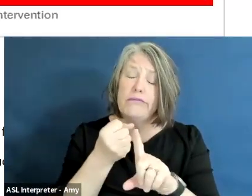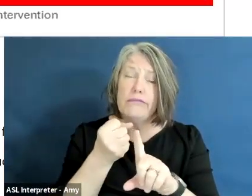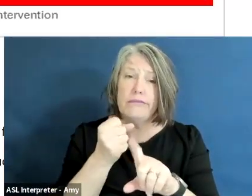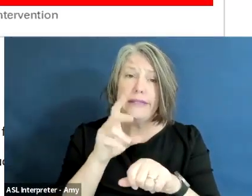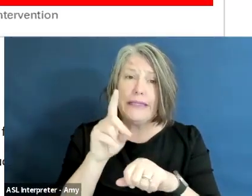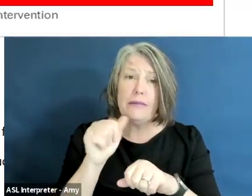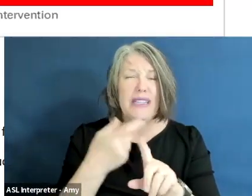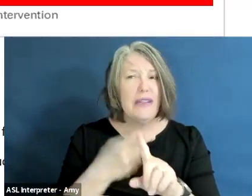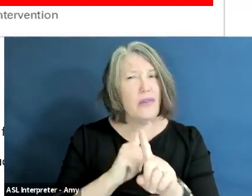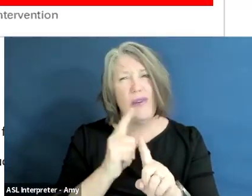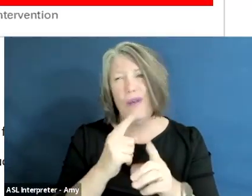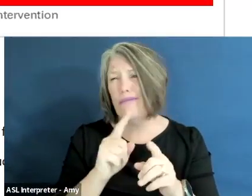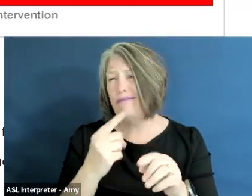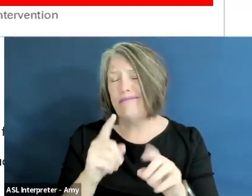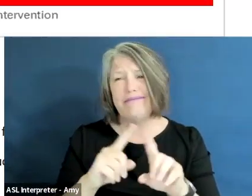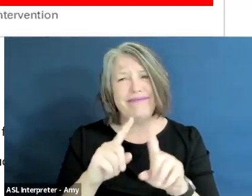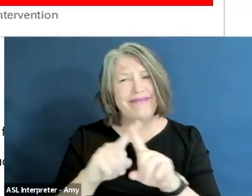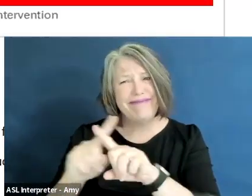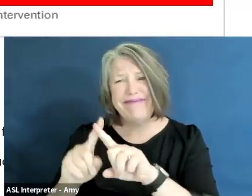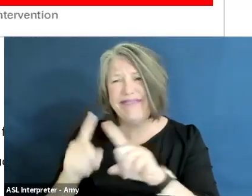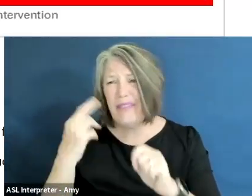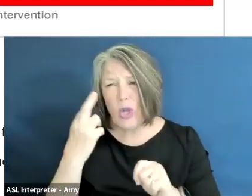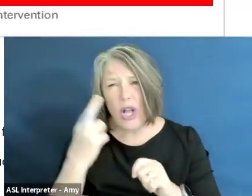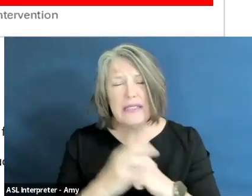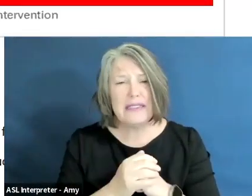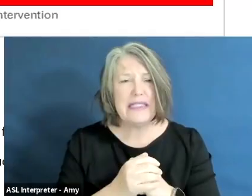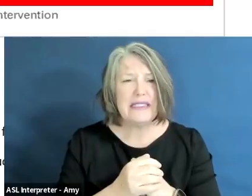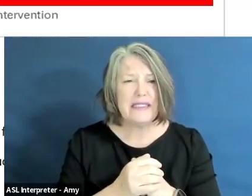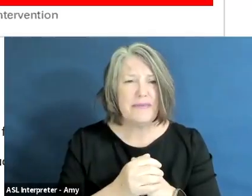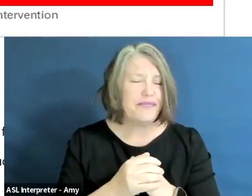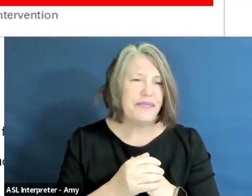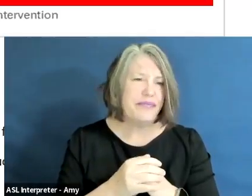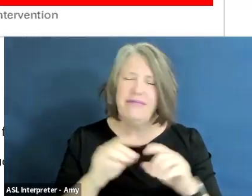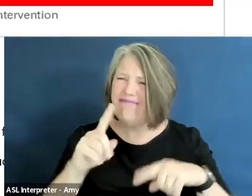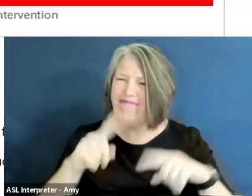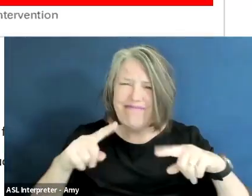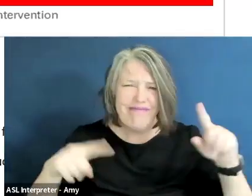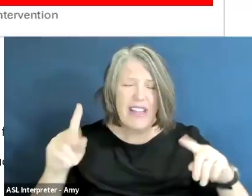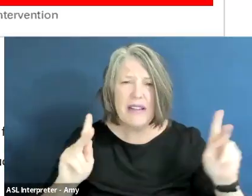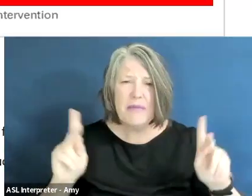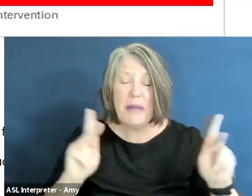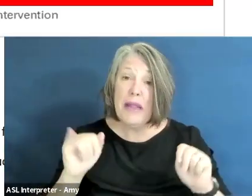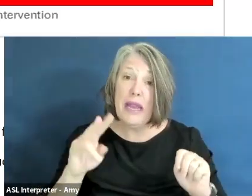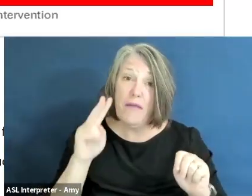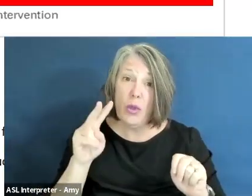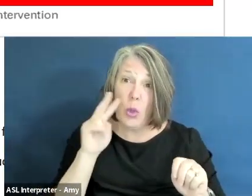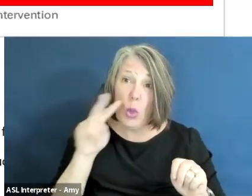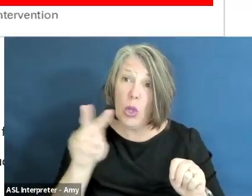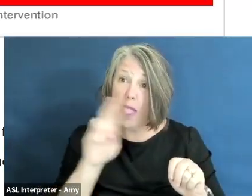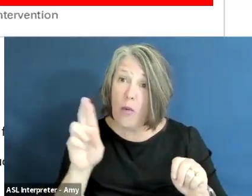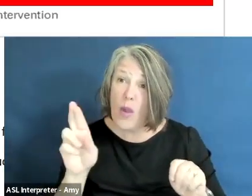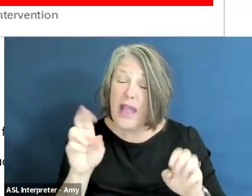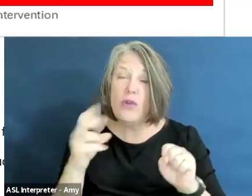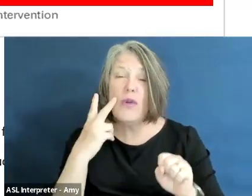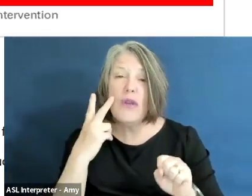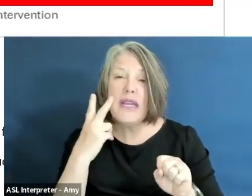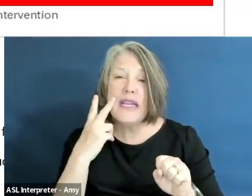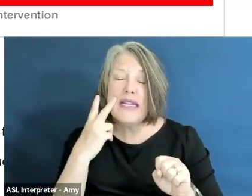different causes and were a diverse set of individuals. And if you look on the right hand side, you can see that before and after